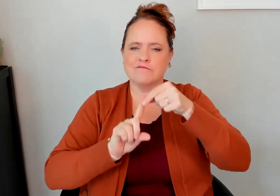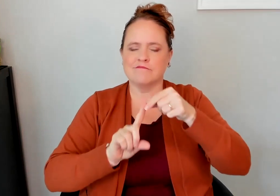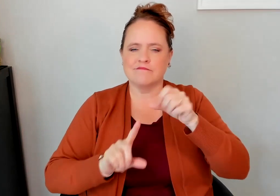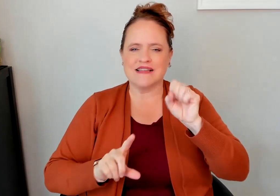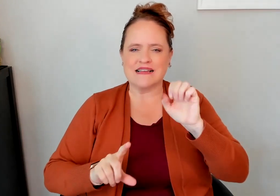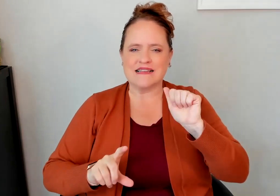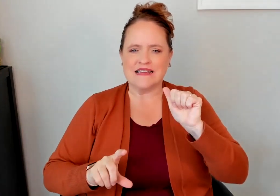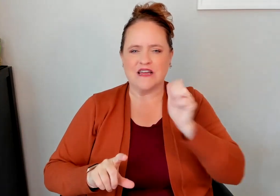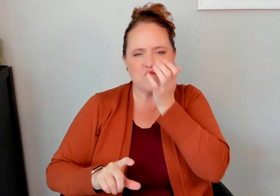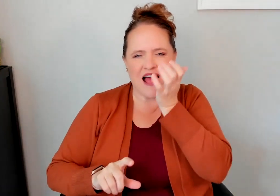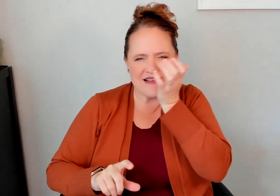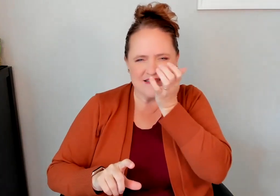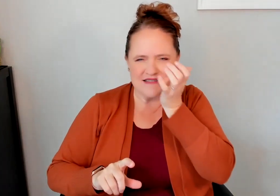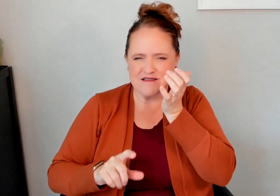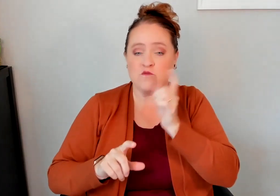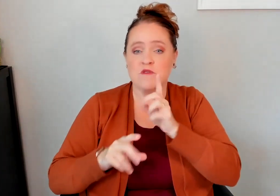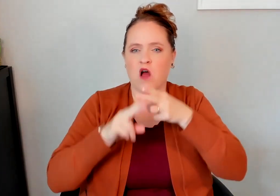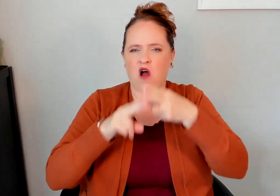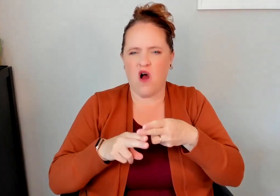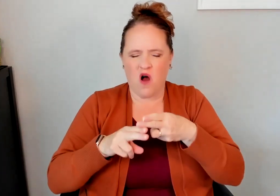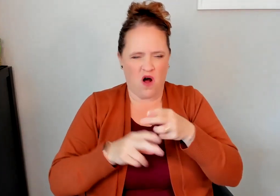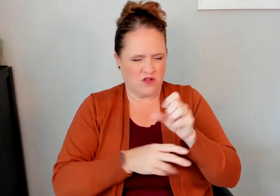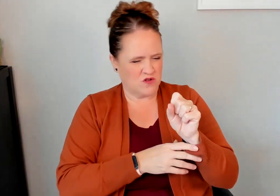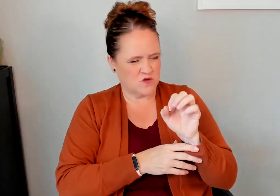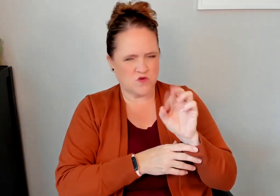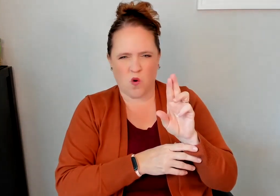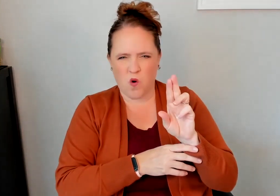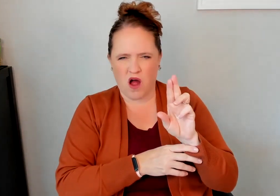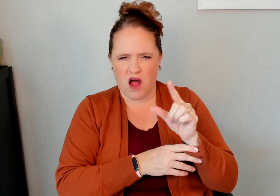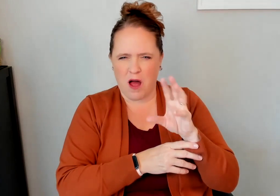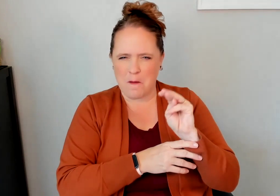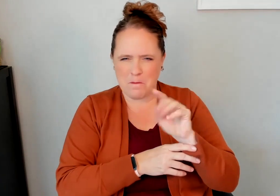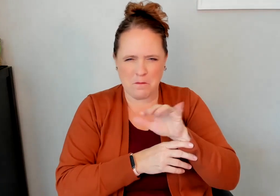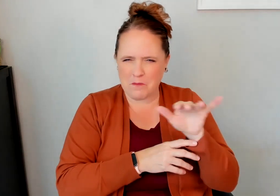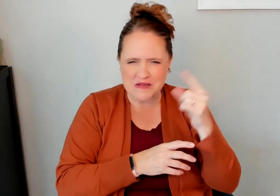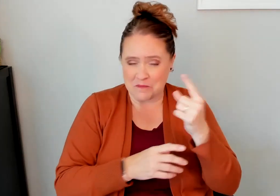there is a sea grass there. i forget what it's called it's sorgassum or something interesting